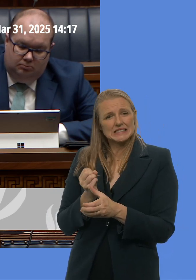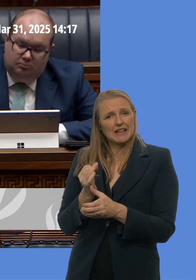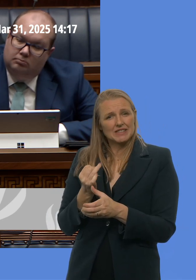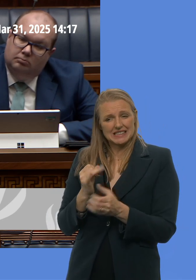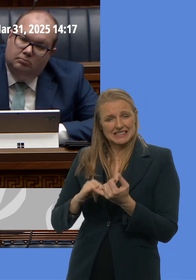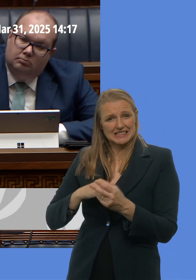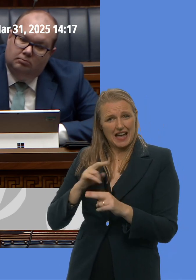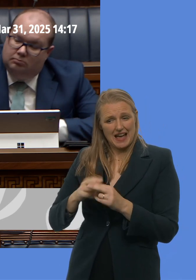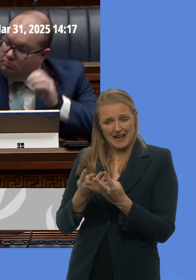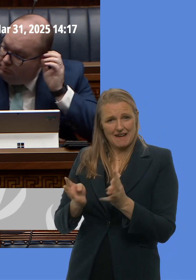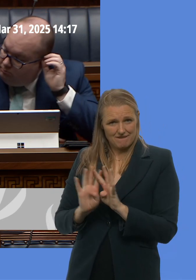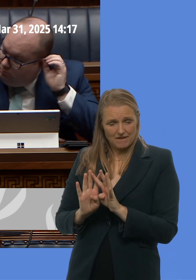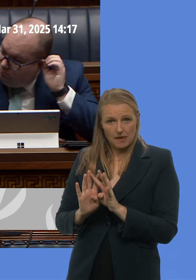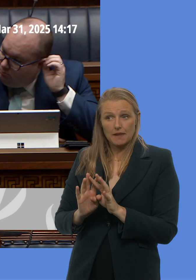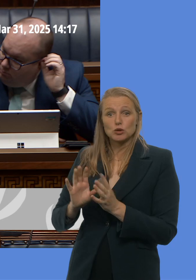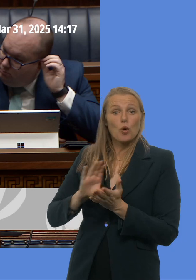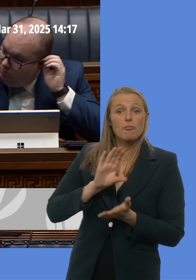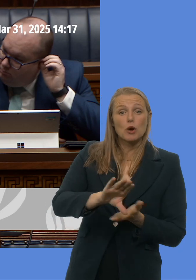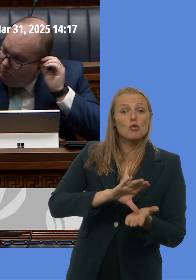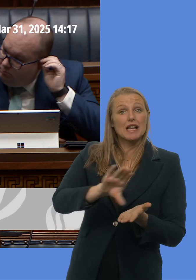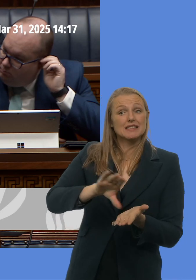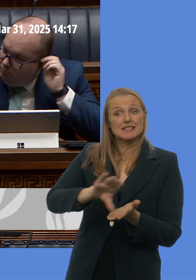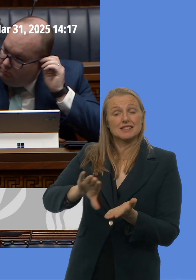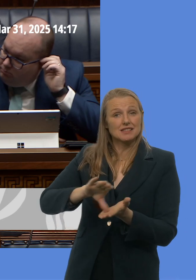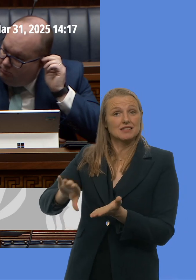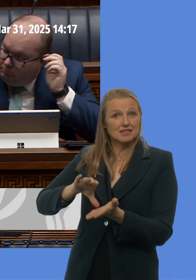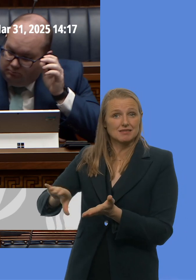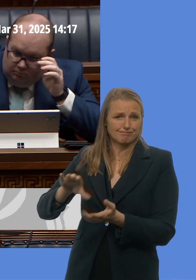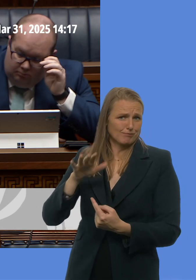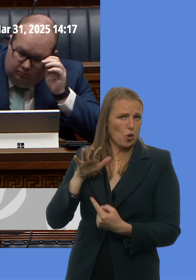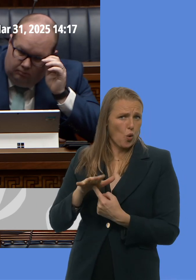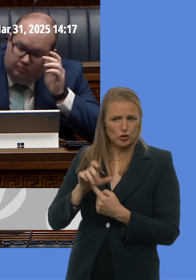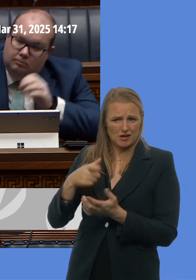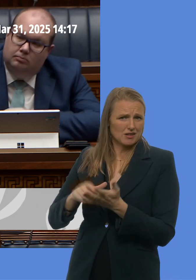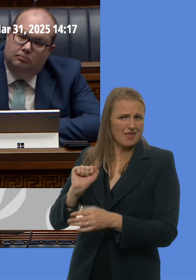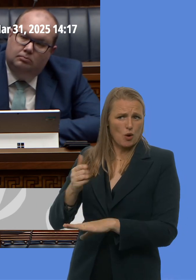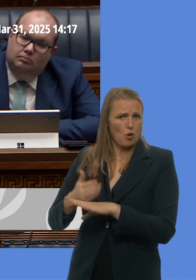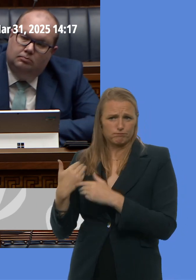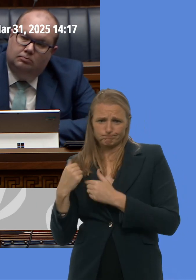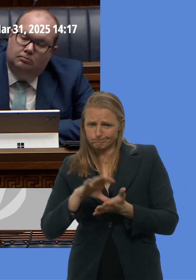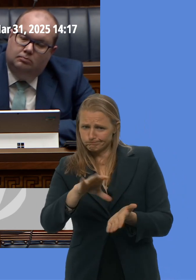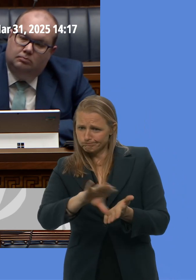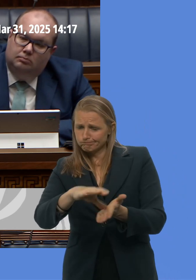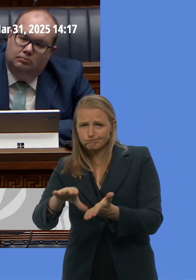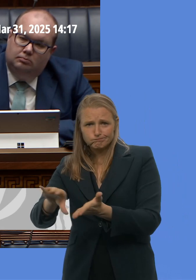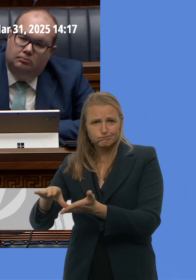The grant distribution is core to the work of the CRC. As far as possible, the resources allocated to